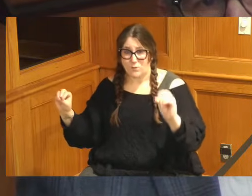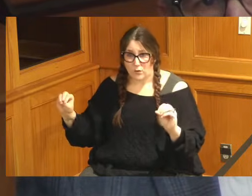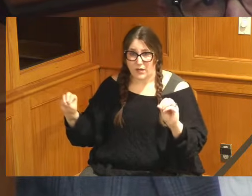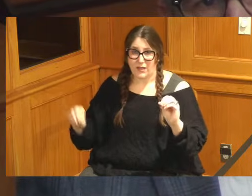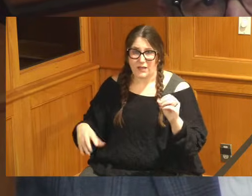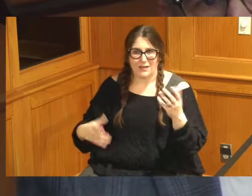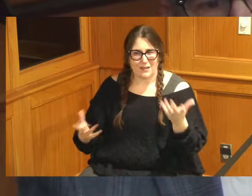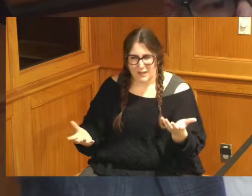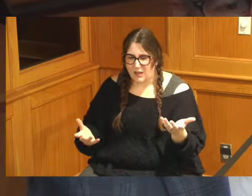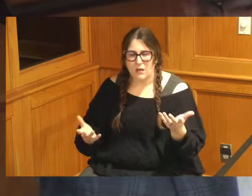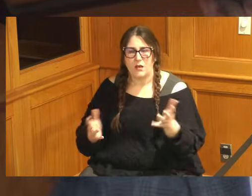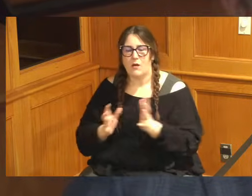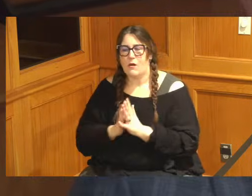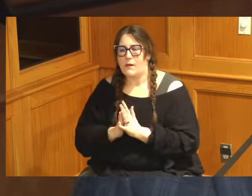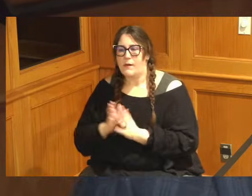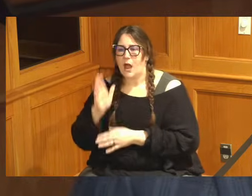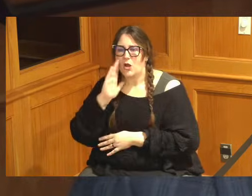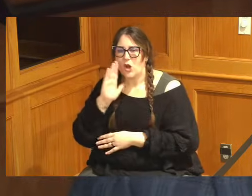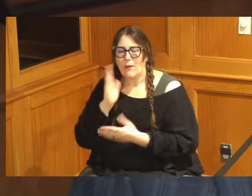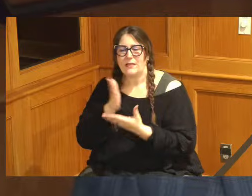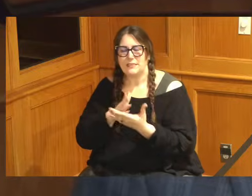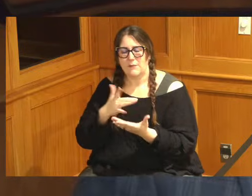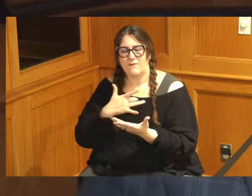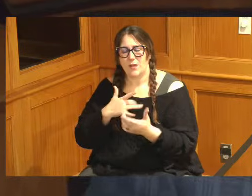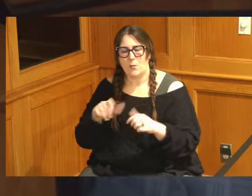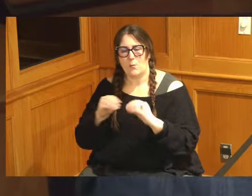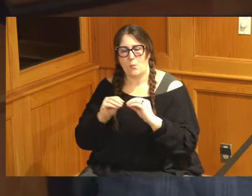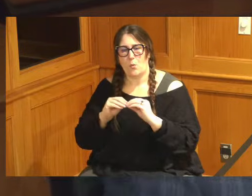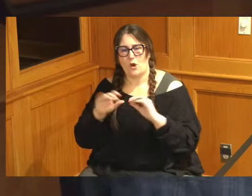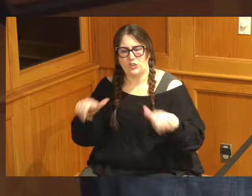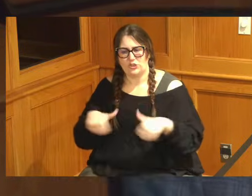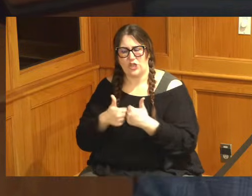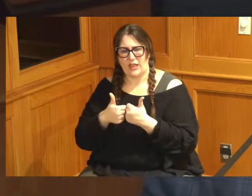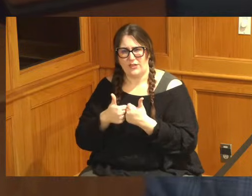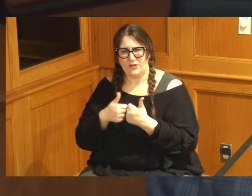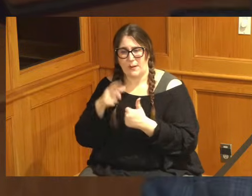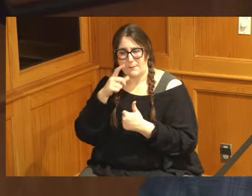knowing that some of those are more challenging outside because we've got some money to spend here